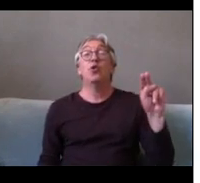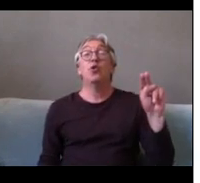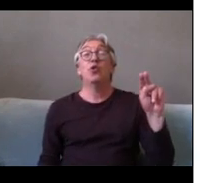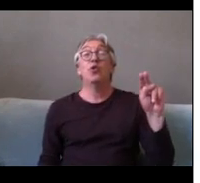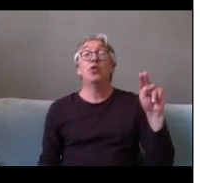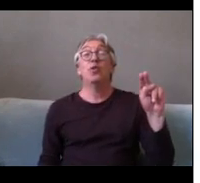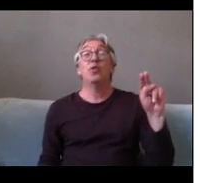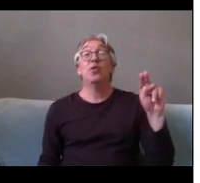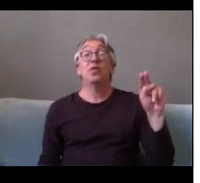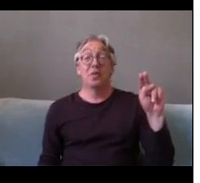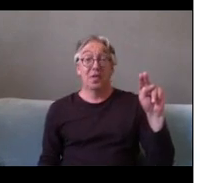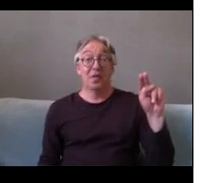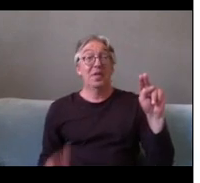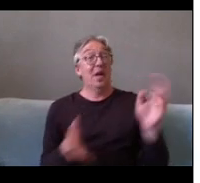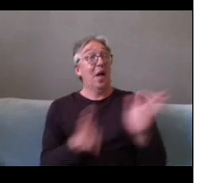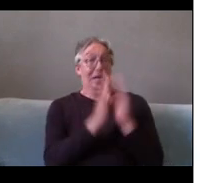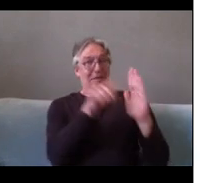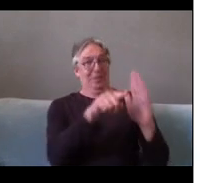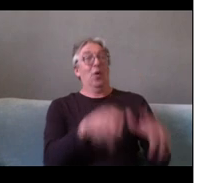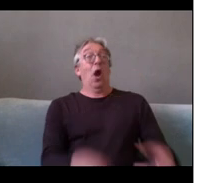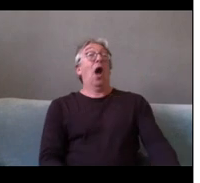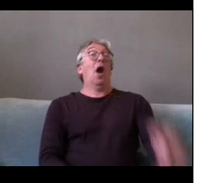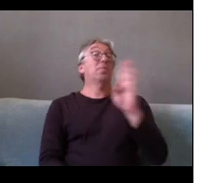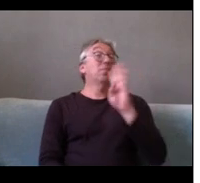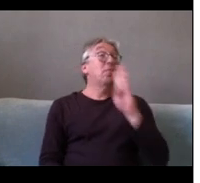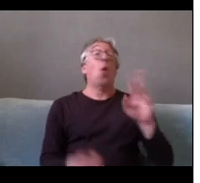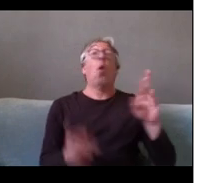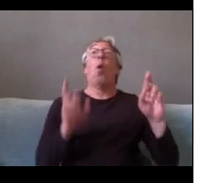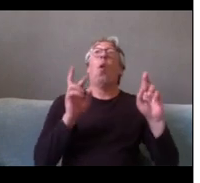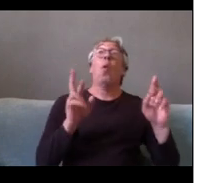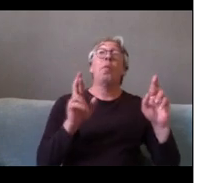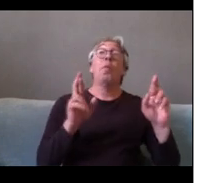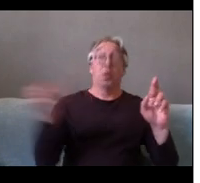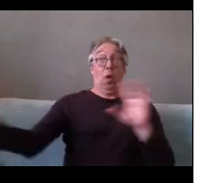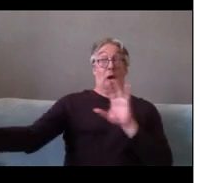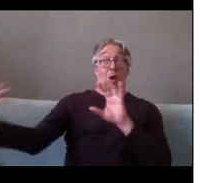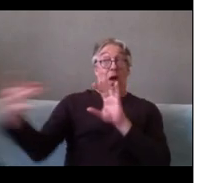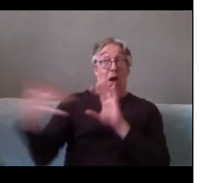And hopefully if there is time and you have connection you can finish